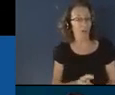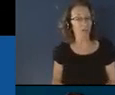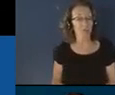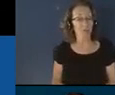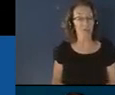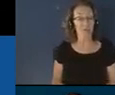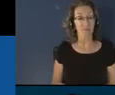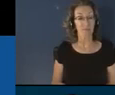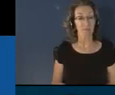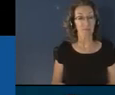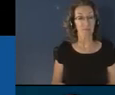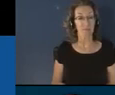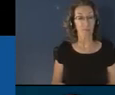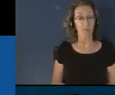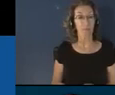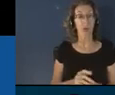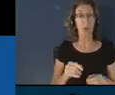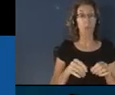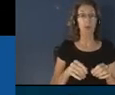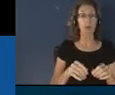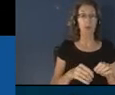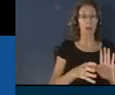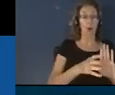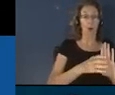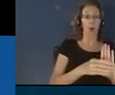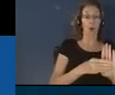If you're going to be recording or presenting make sure that you're in an area that's quiet,